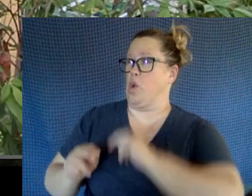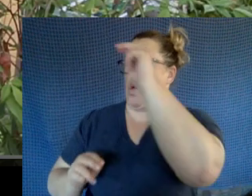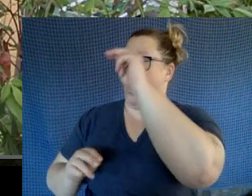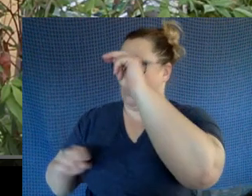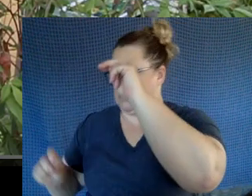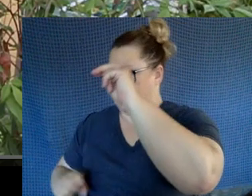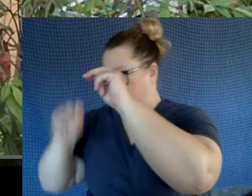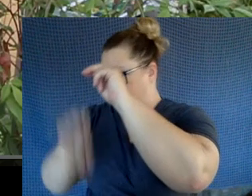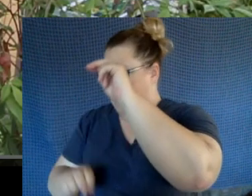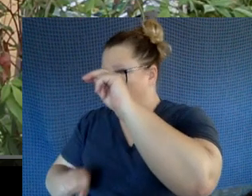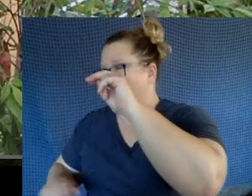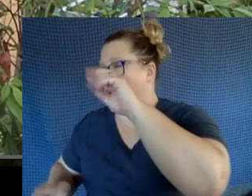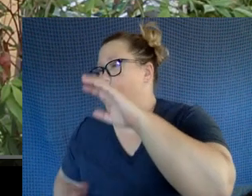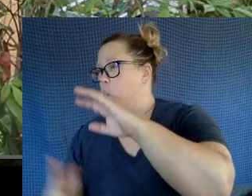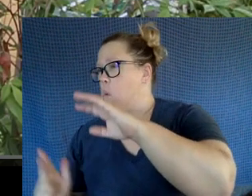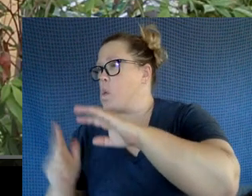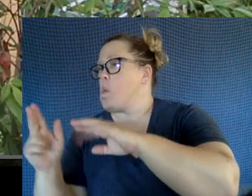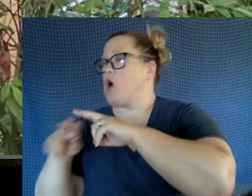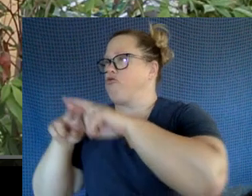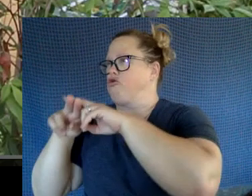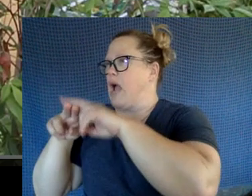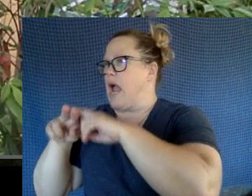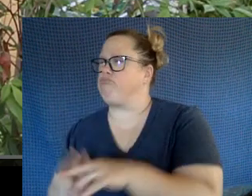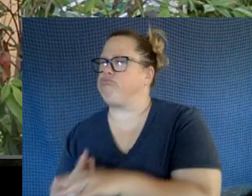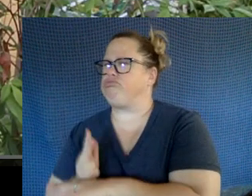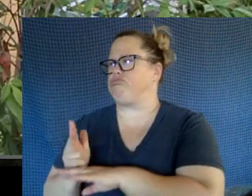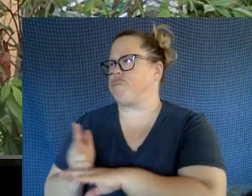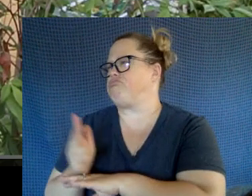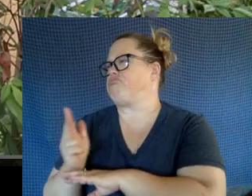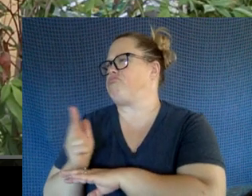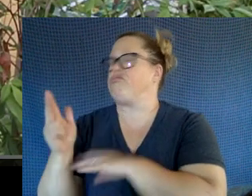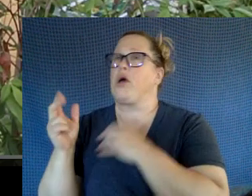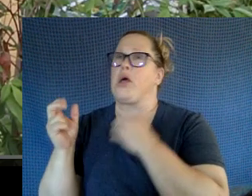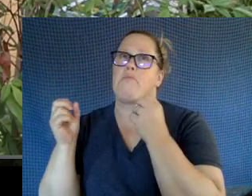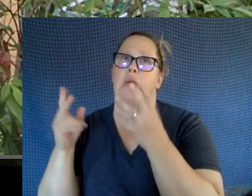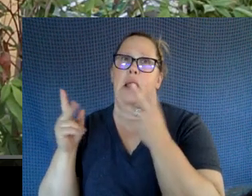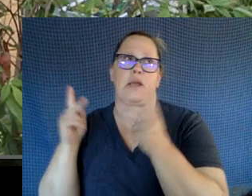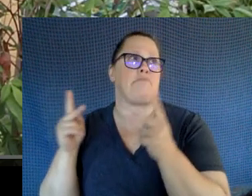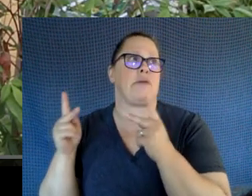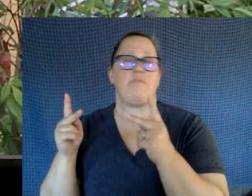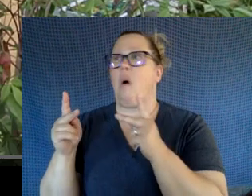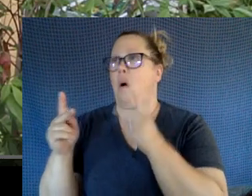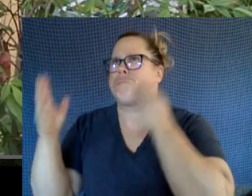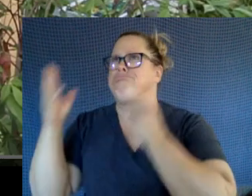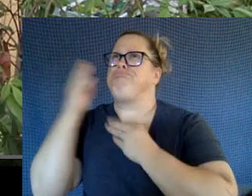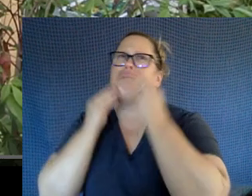Riding on the railroads. Many have many more have gone before me. Waiting to be